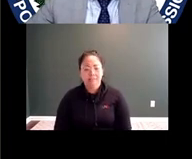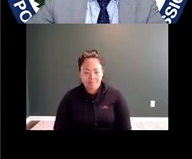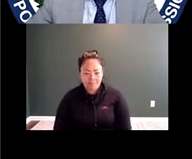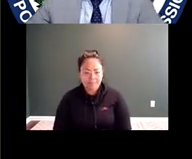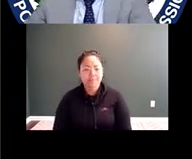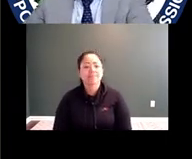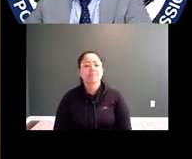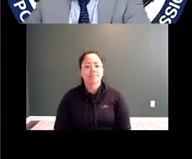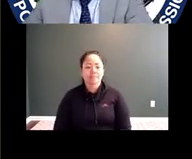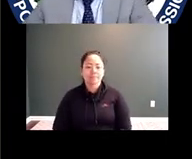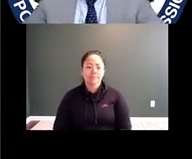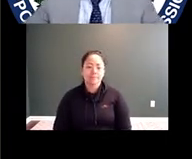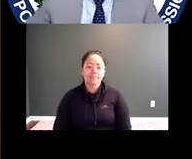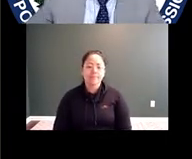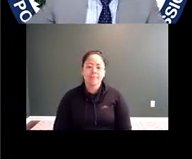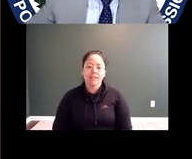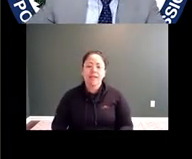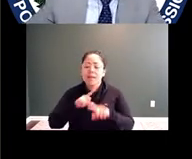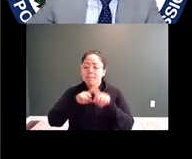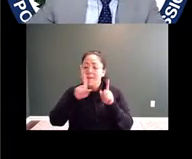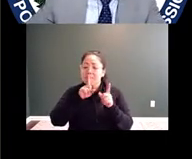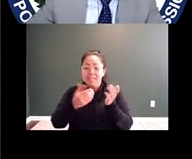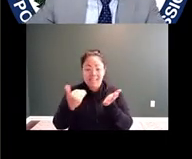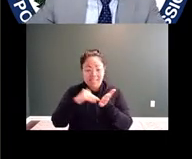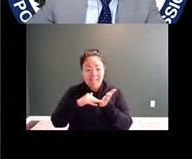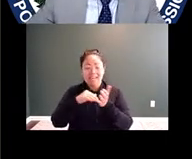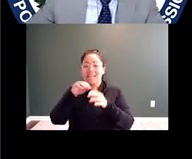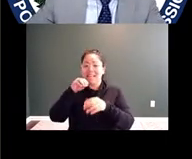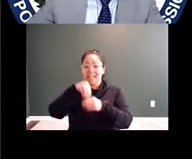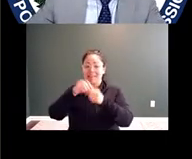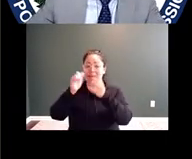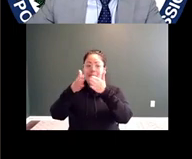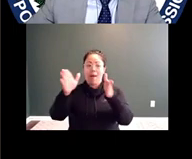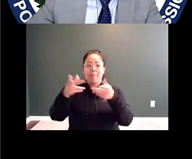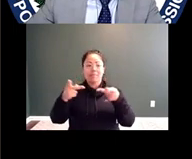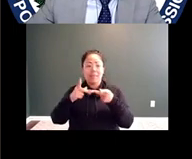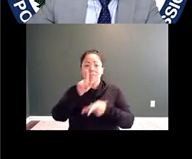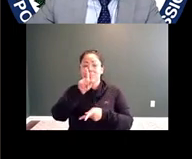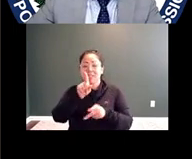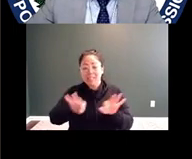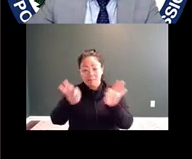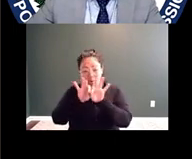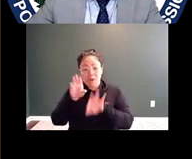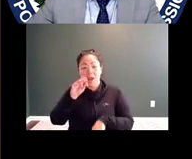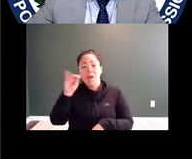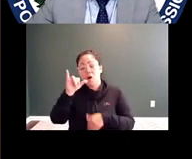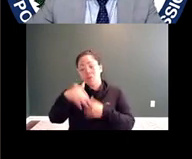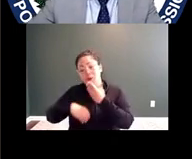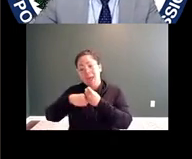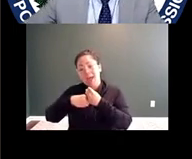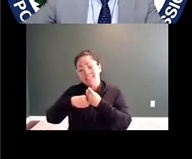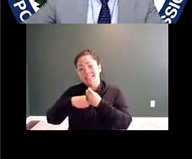and what you might be thanking someone for. But again, doing it publicly, I think is really important, and it also adds some really great artwork